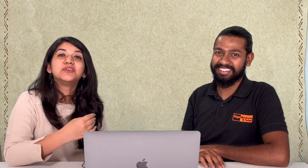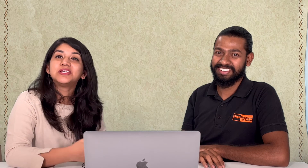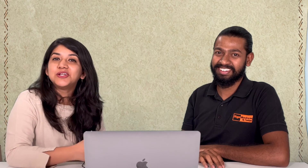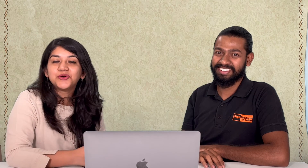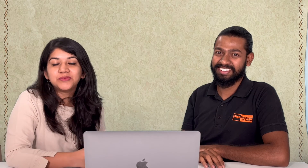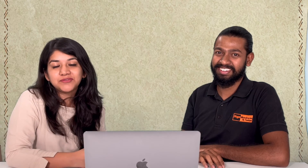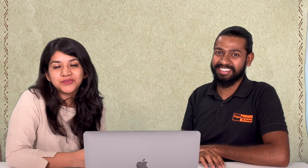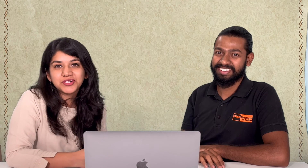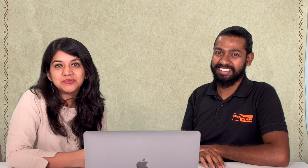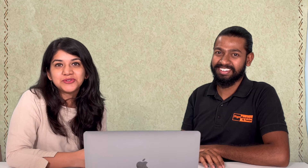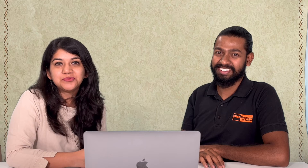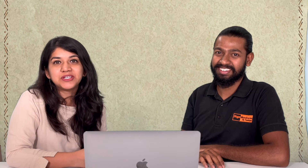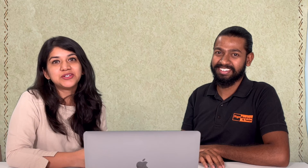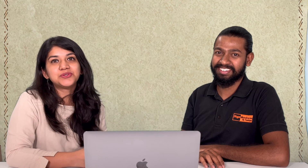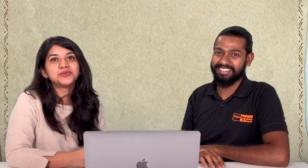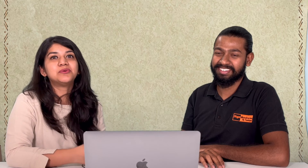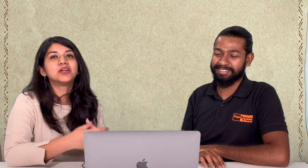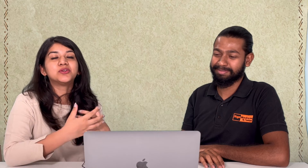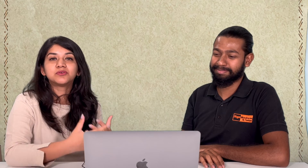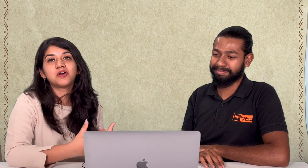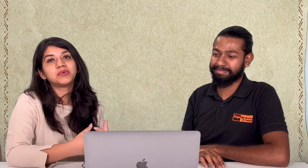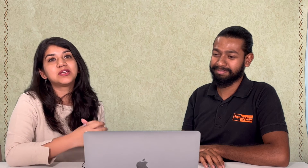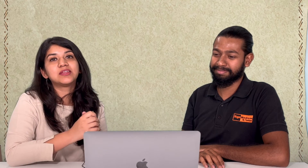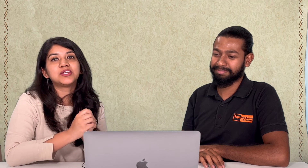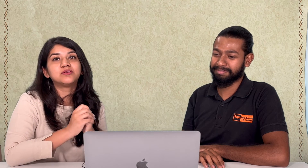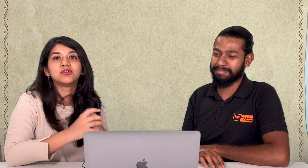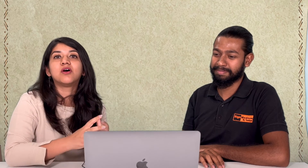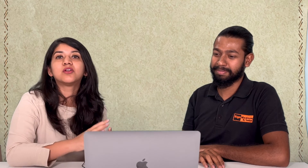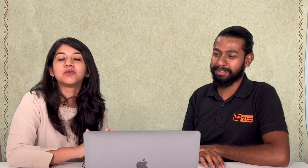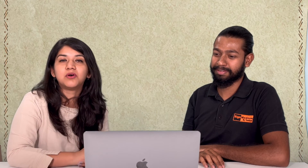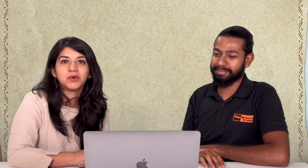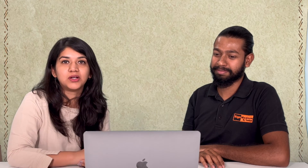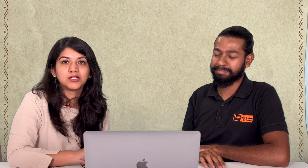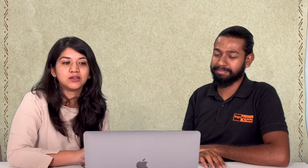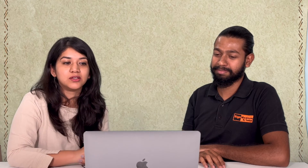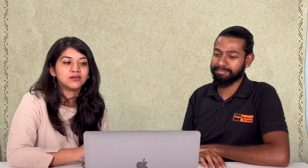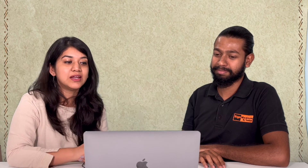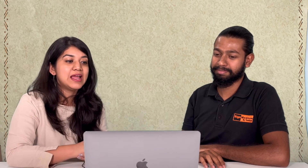We really hope that we were able to bring to you a new topic that you did not know about earlier